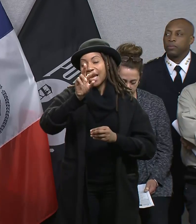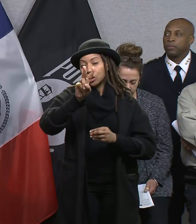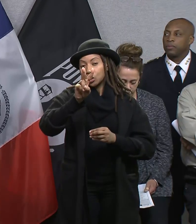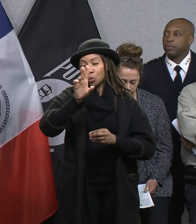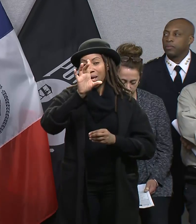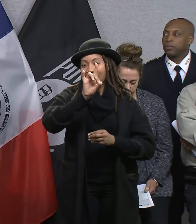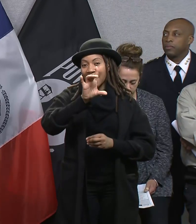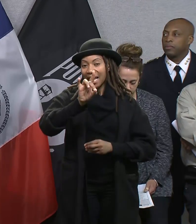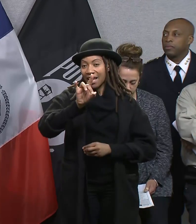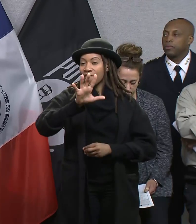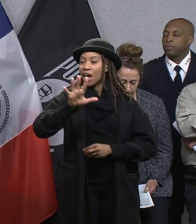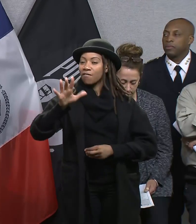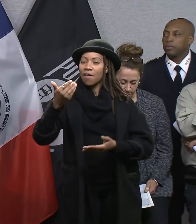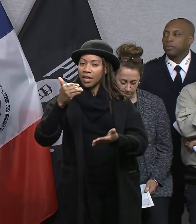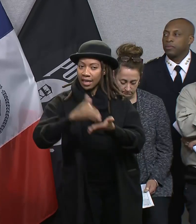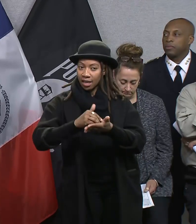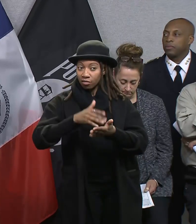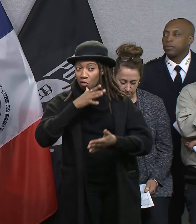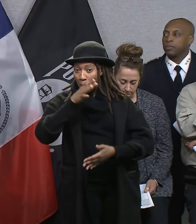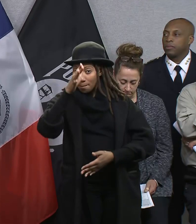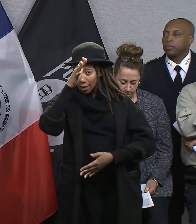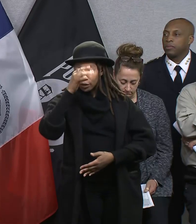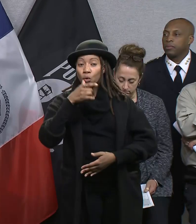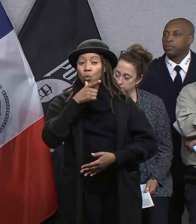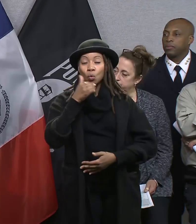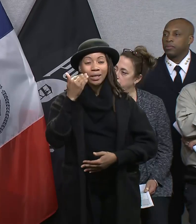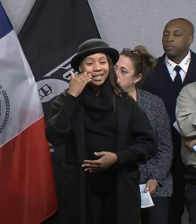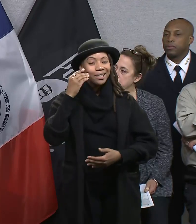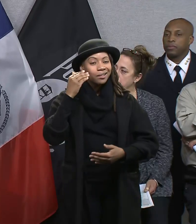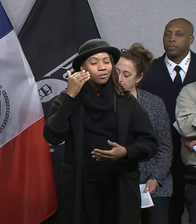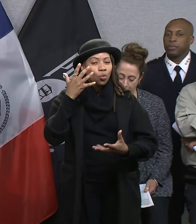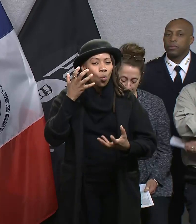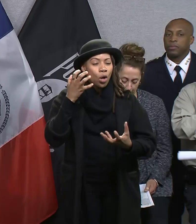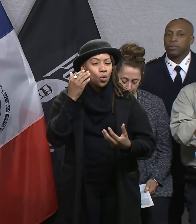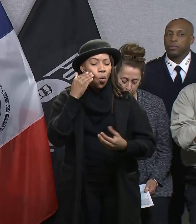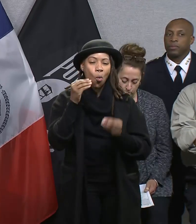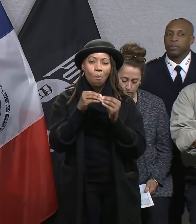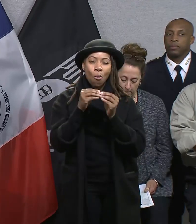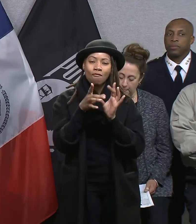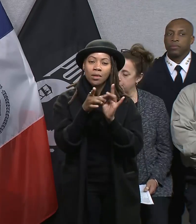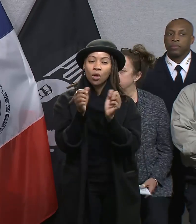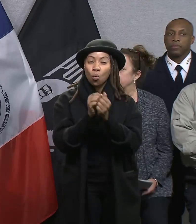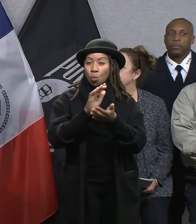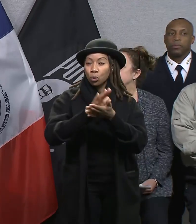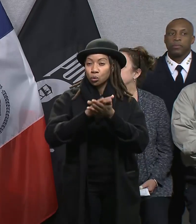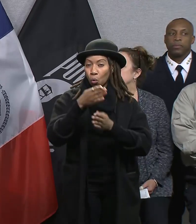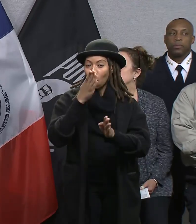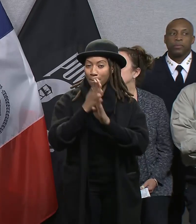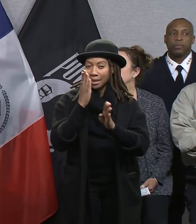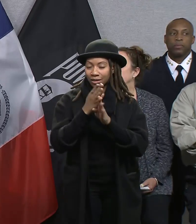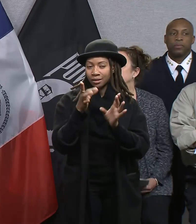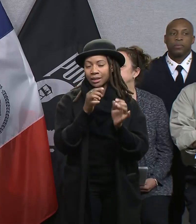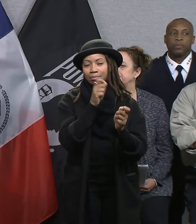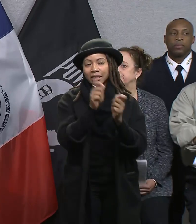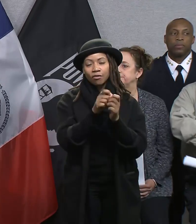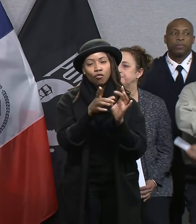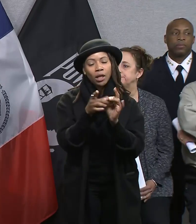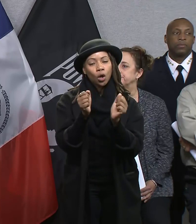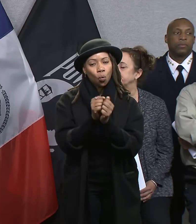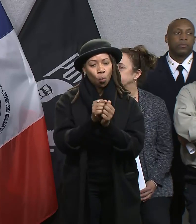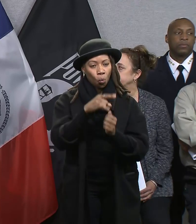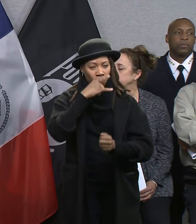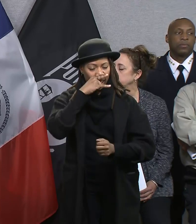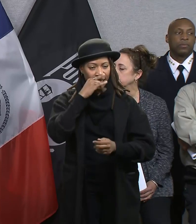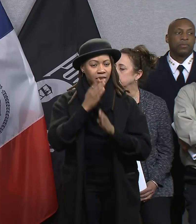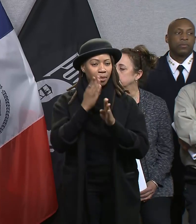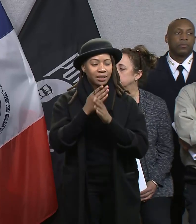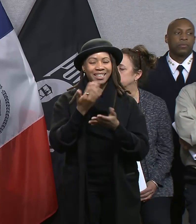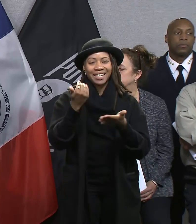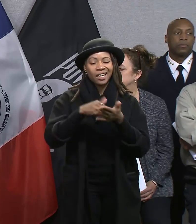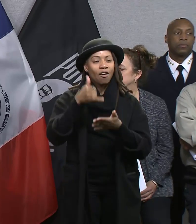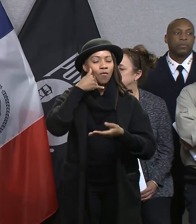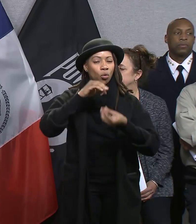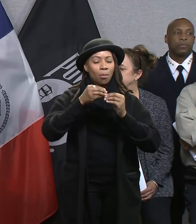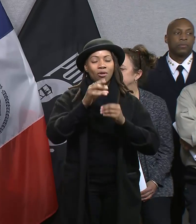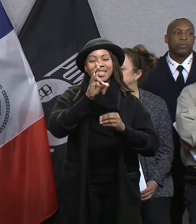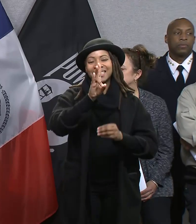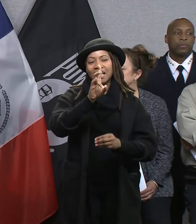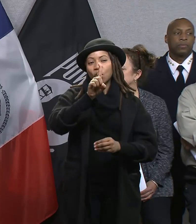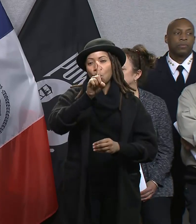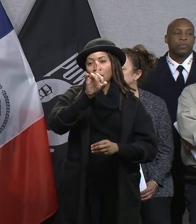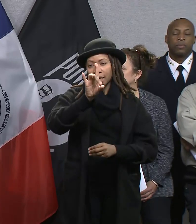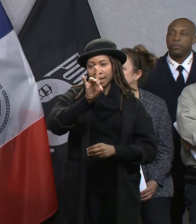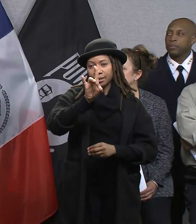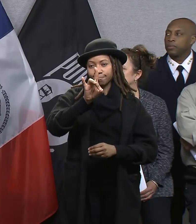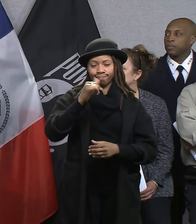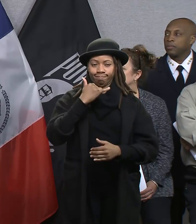AND TIMELINES,